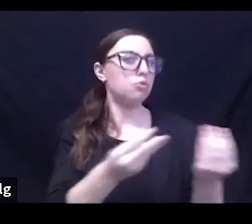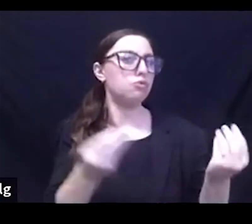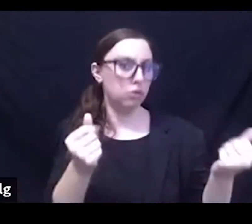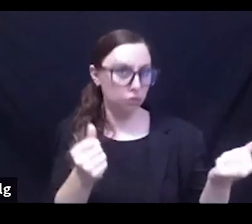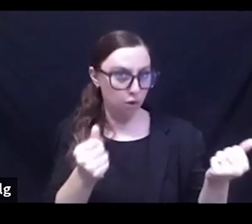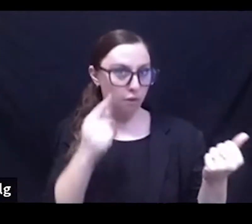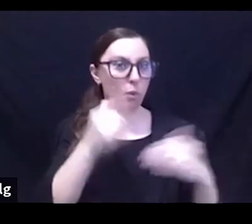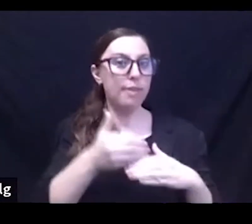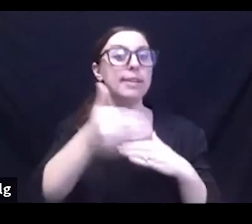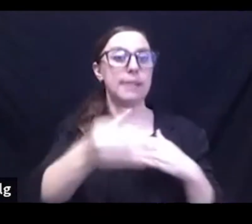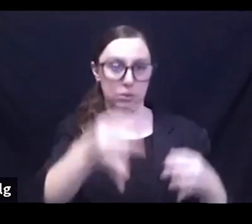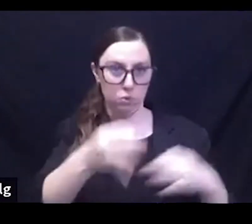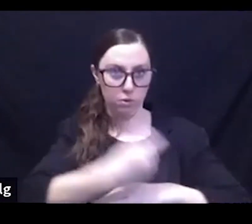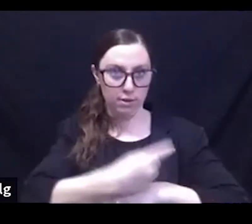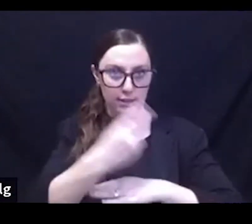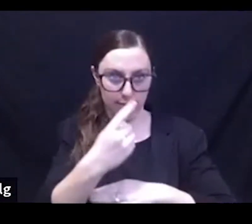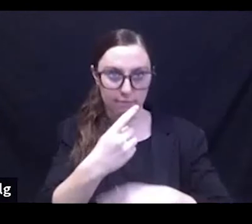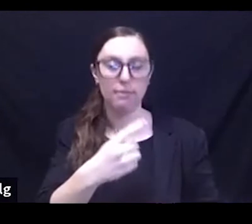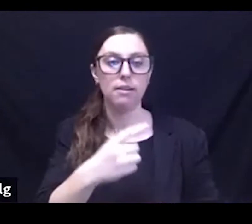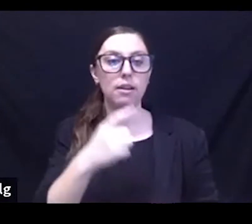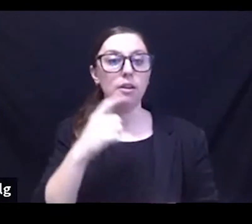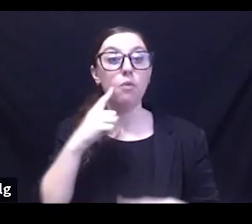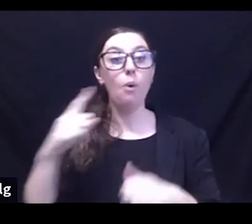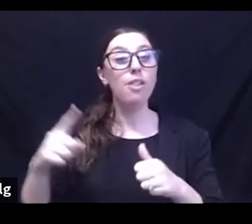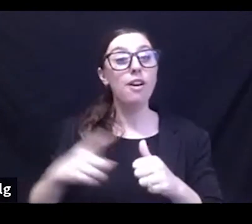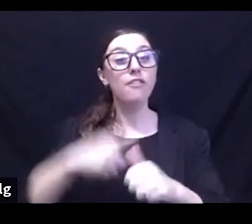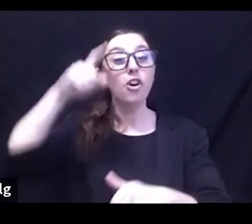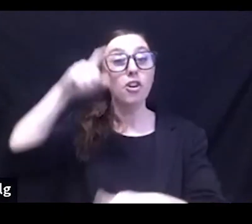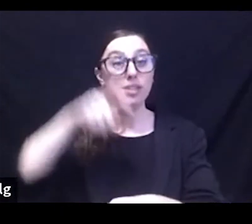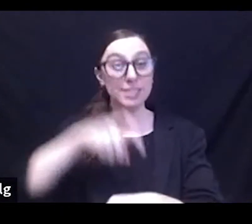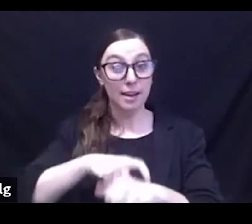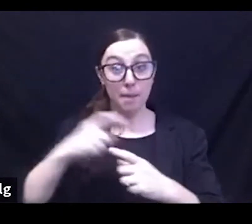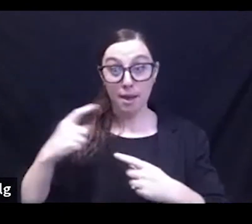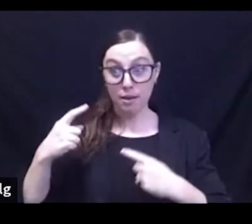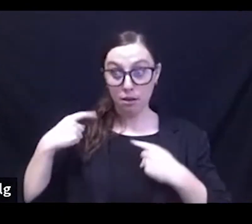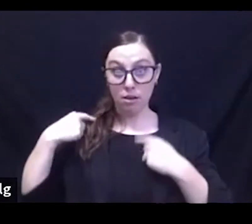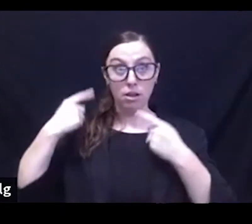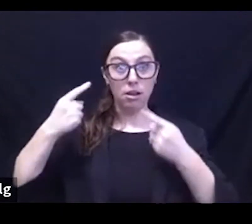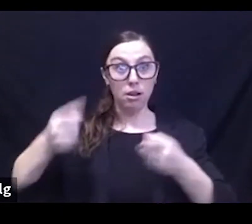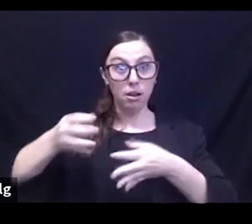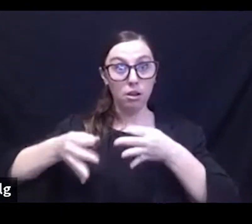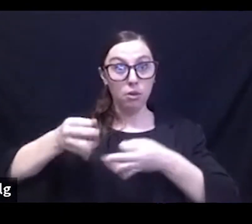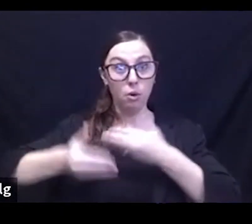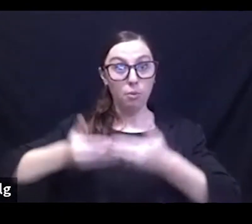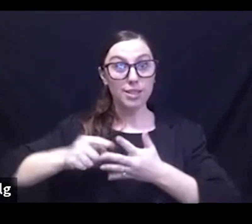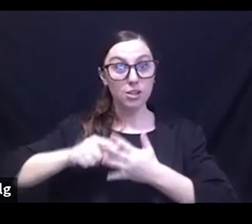following court date where for the first time since the proceeding had commenced and according to Michael for the